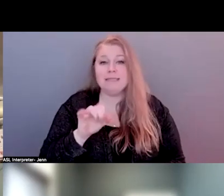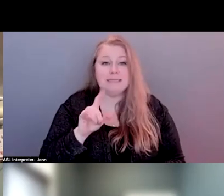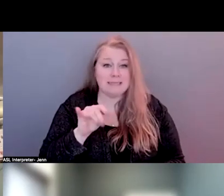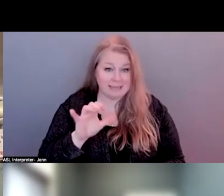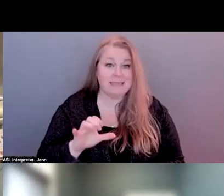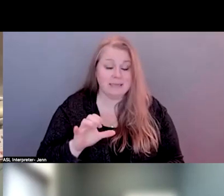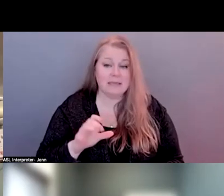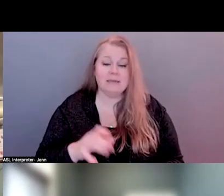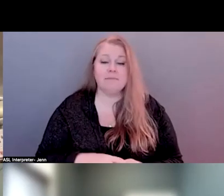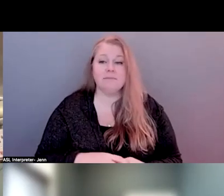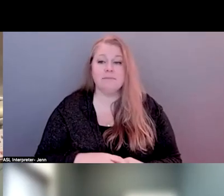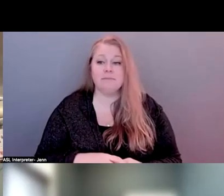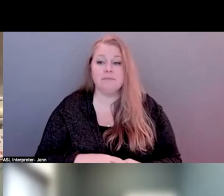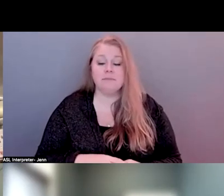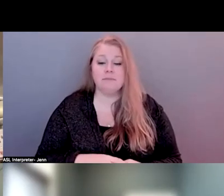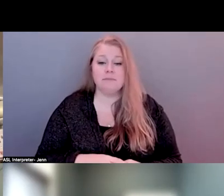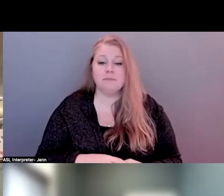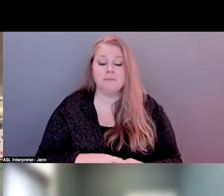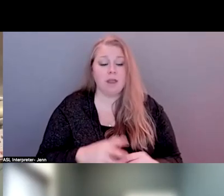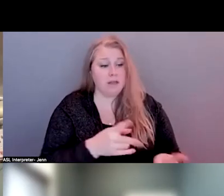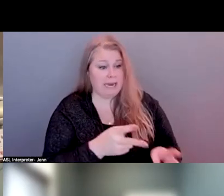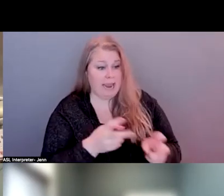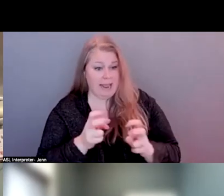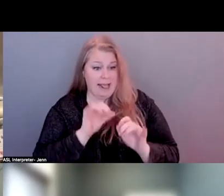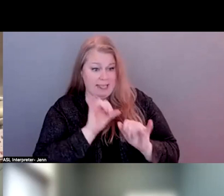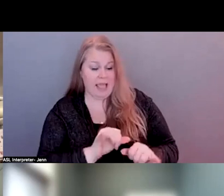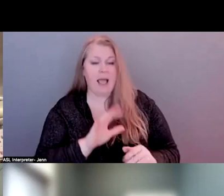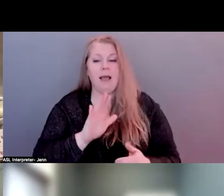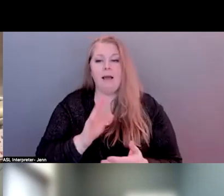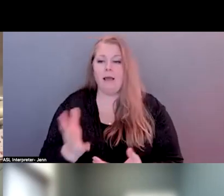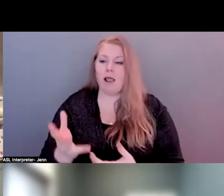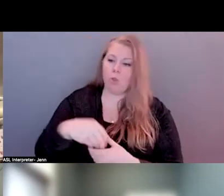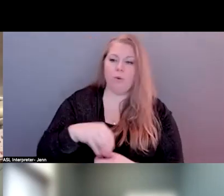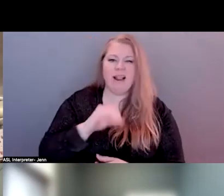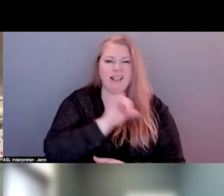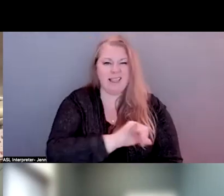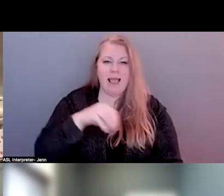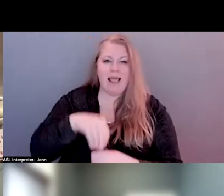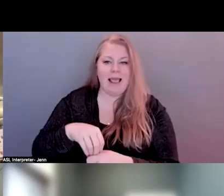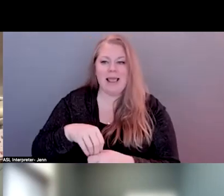And taking things like that and just making that a part of mainstream VR/AR devices.